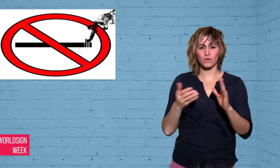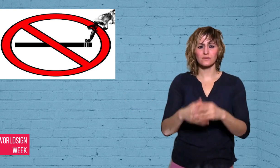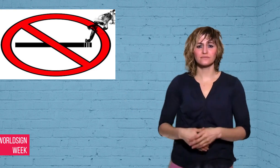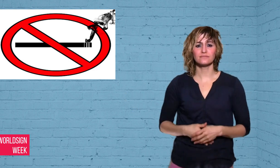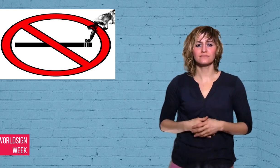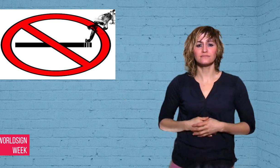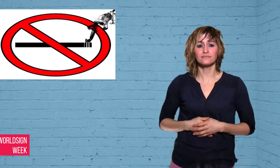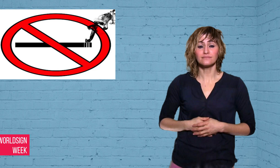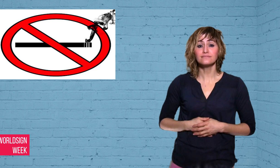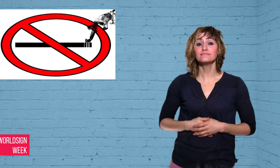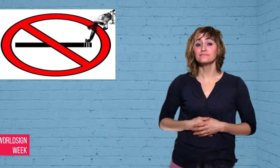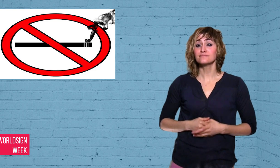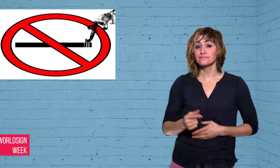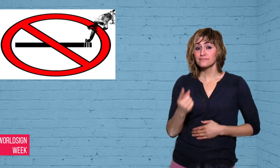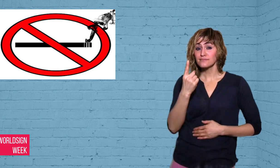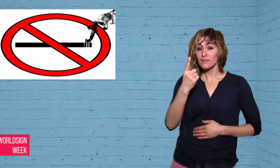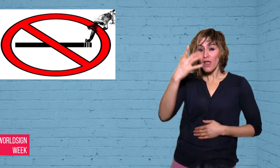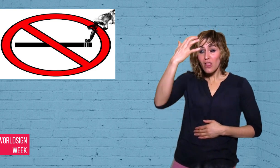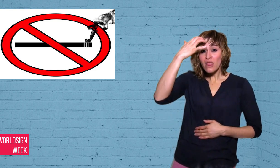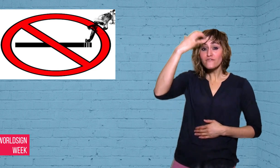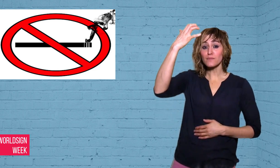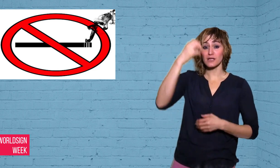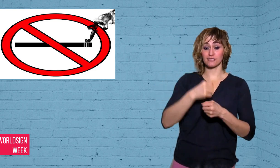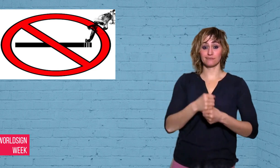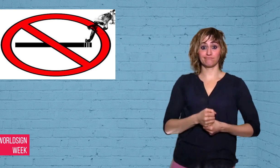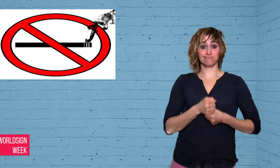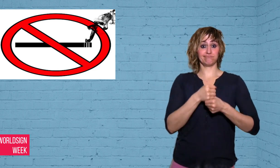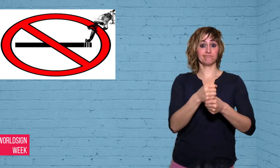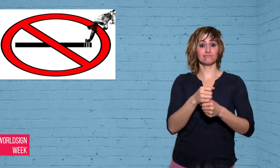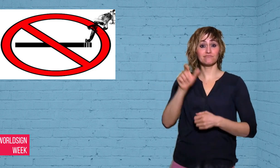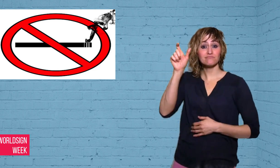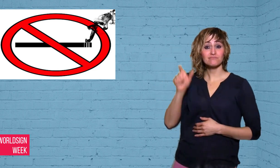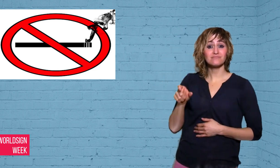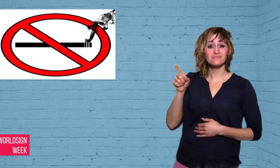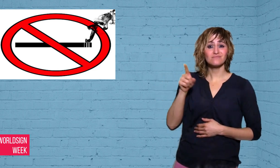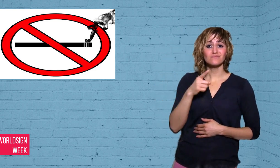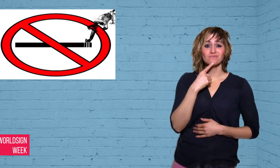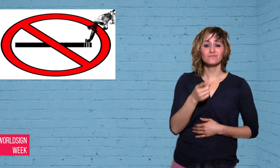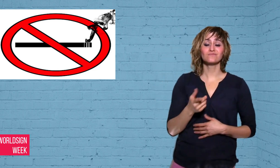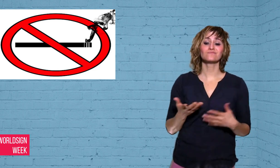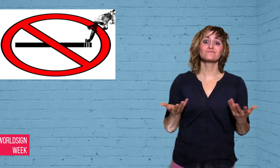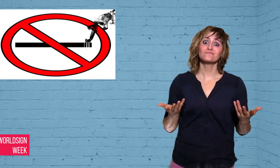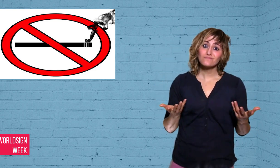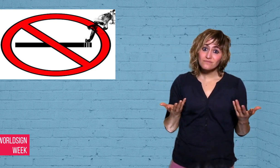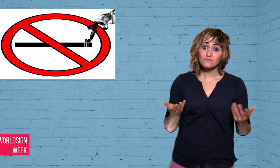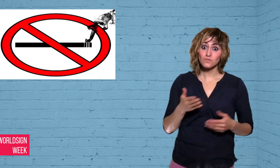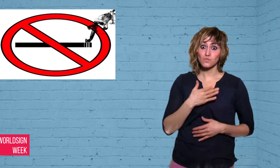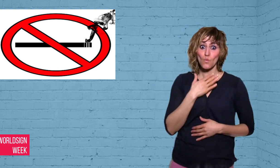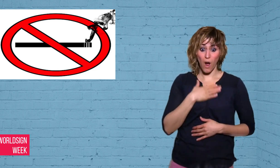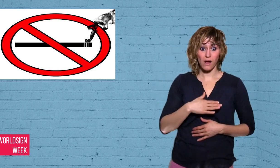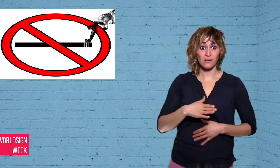need to be seriously considered and discussed.